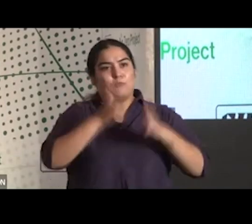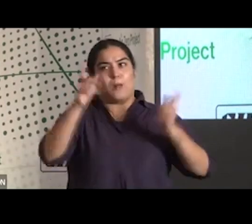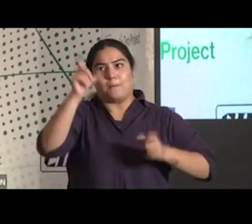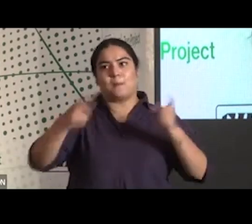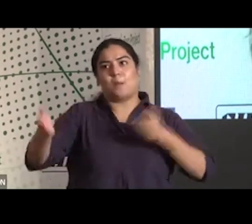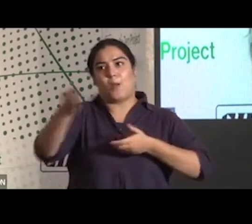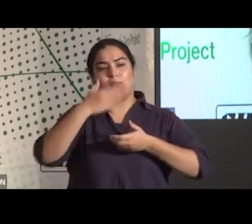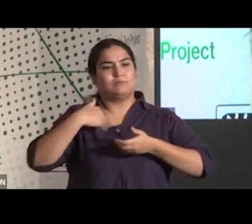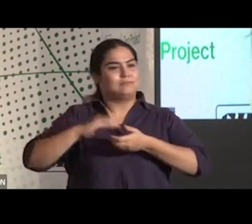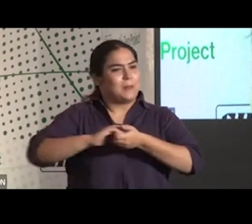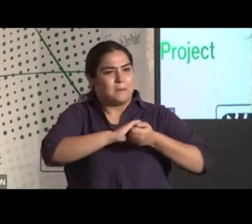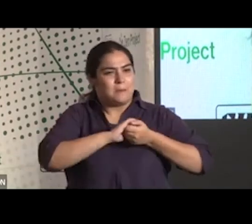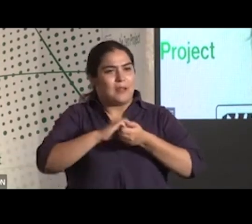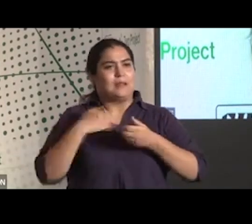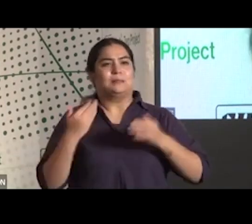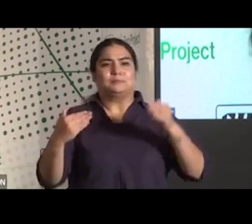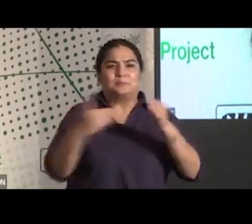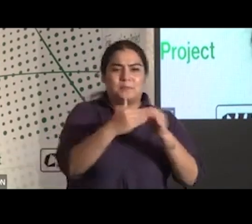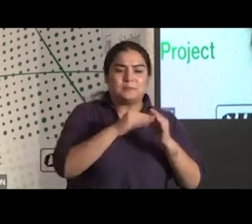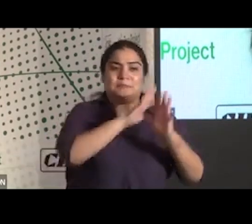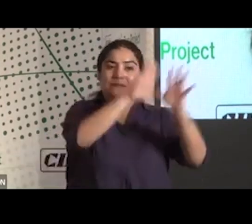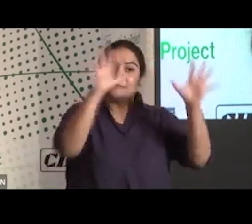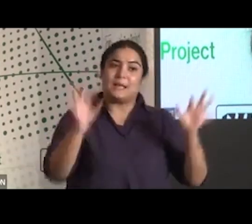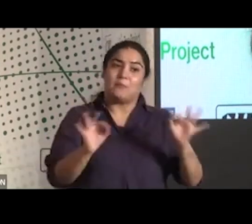Great organization, great people.